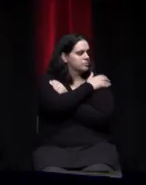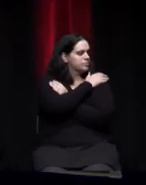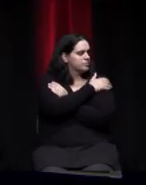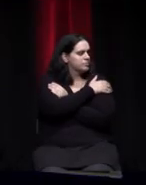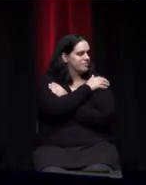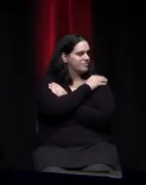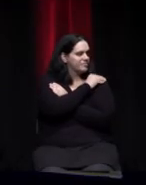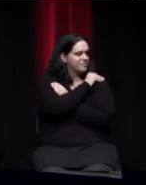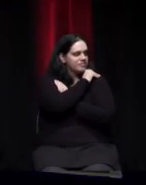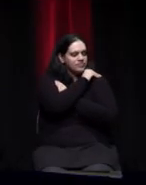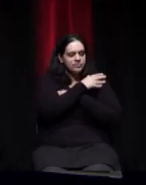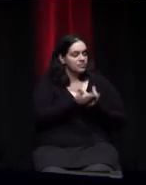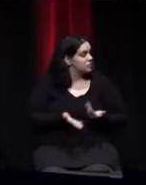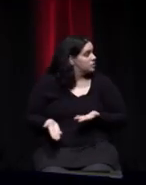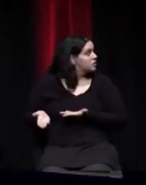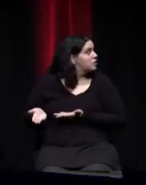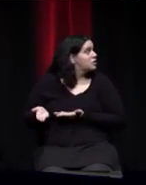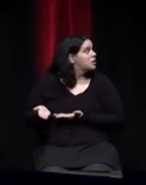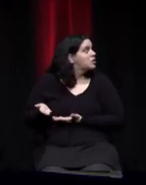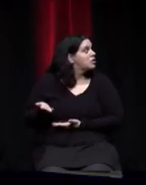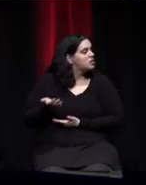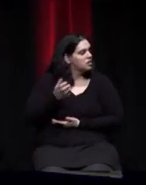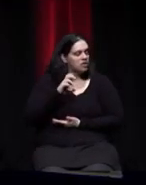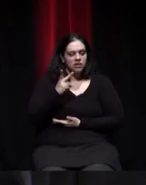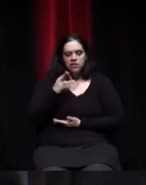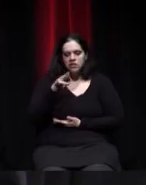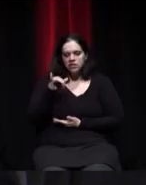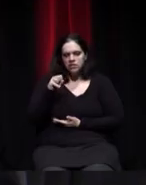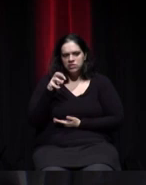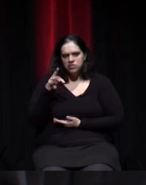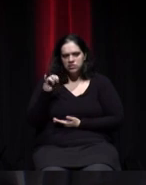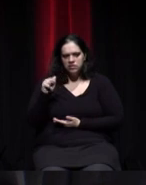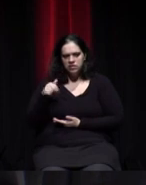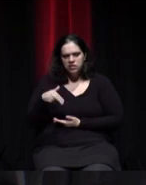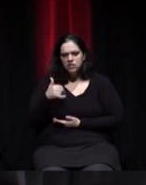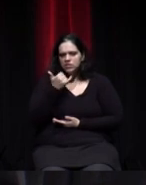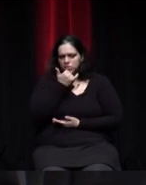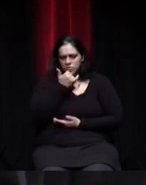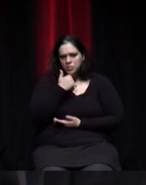Now, Christian. I apologize for, all the time, having to say "five minutes", because